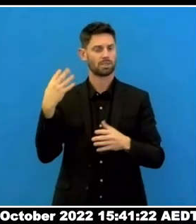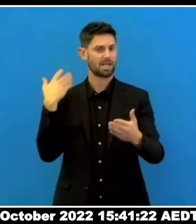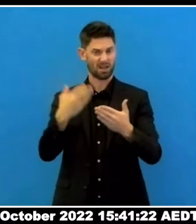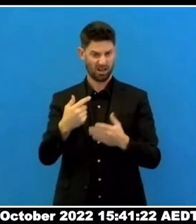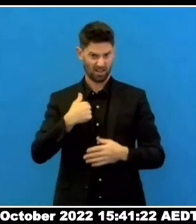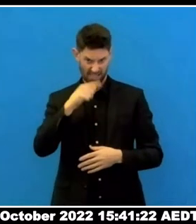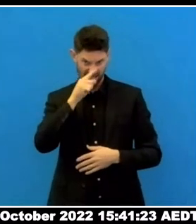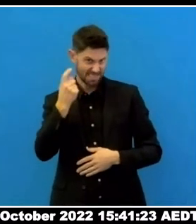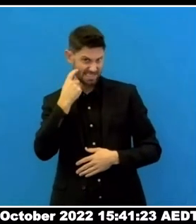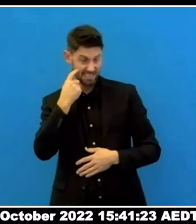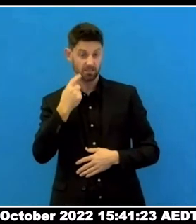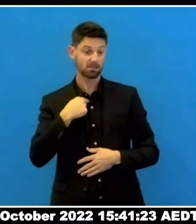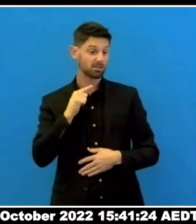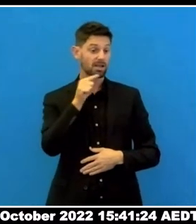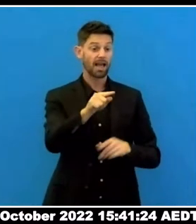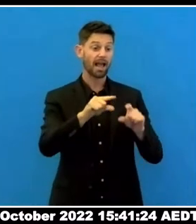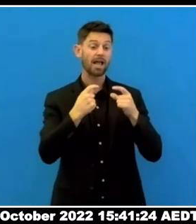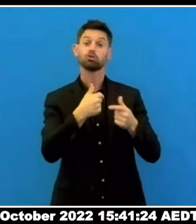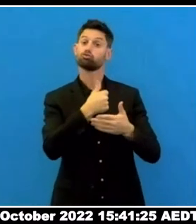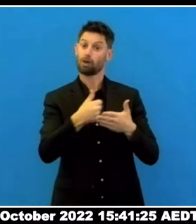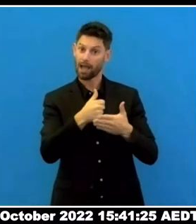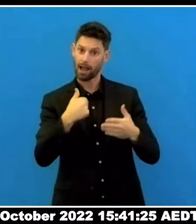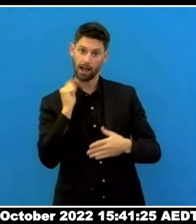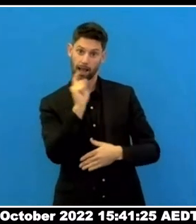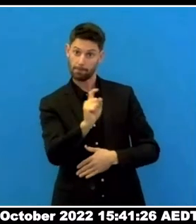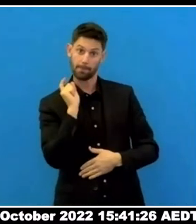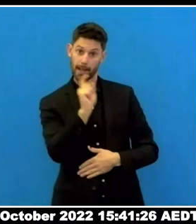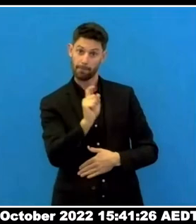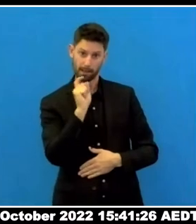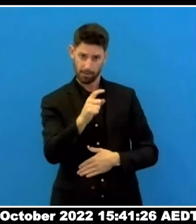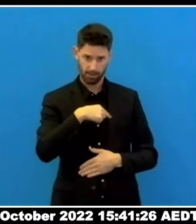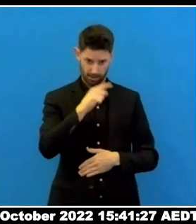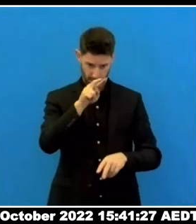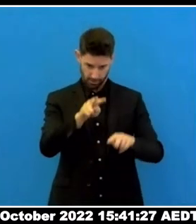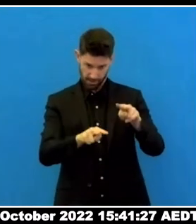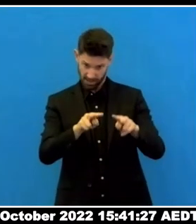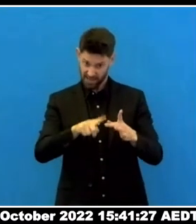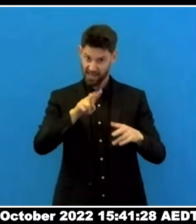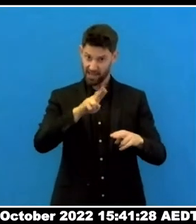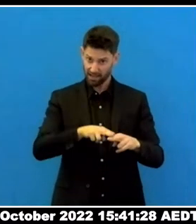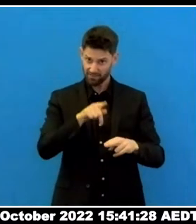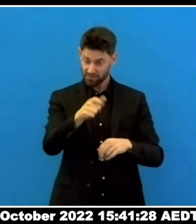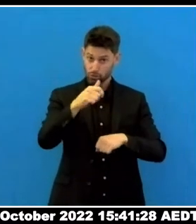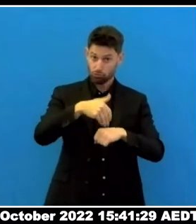If I attend two classes regularly with the students, I can quickly pick up whether it's English or learning disability.